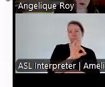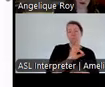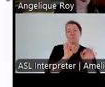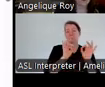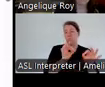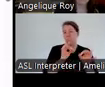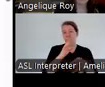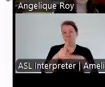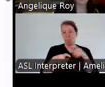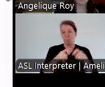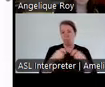Thank you so much.